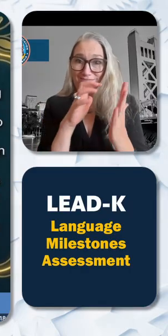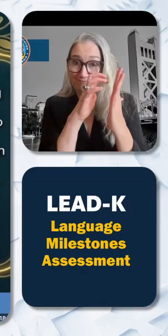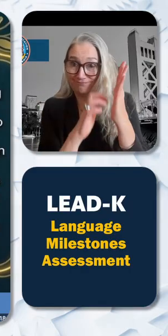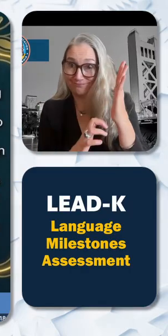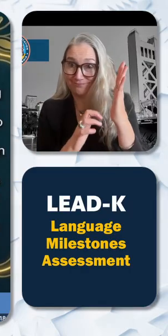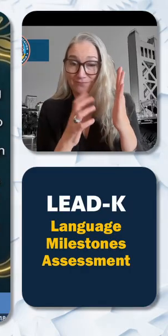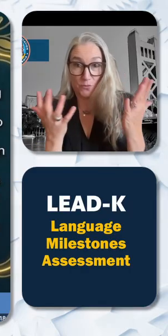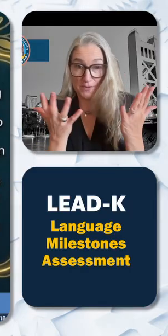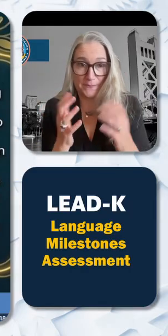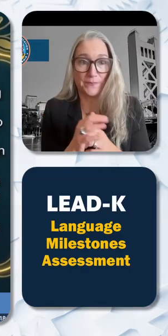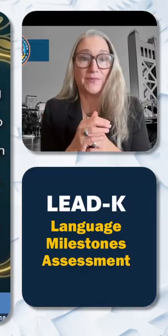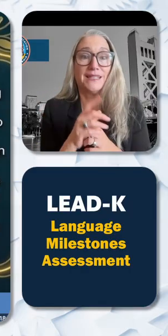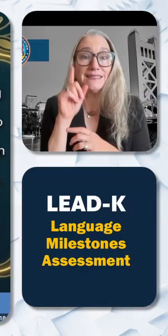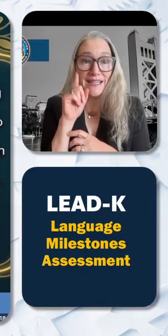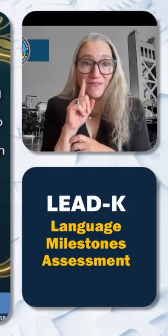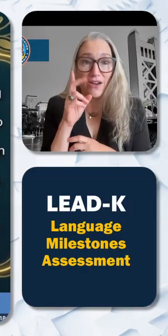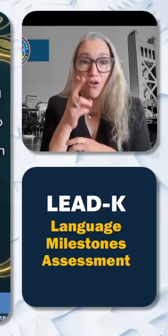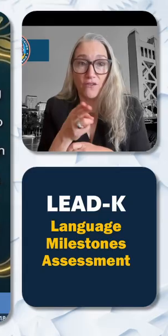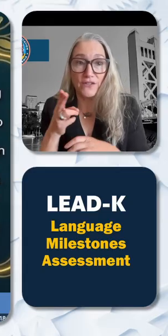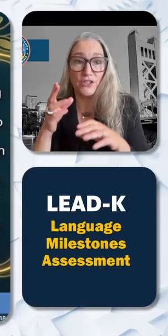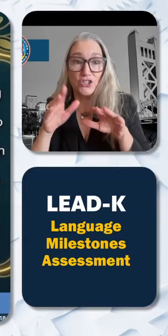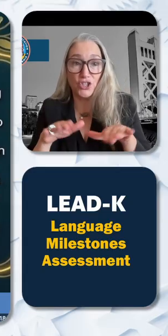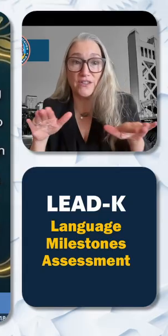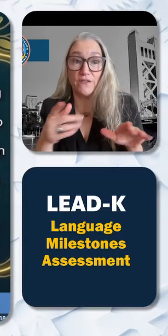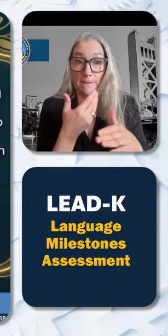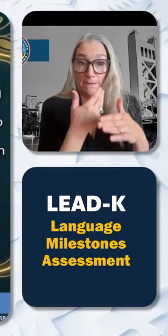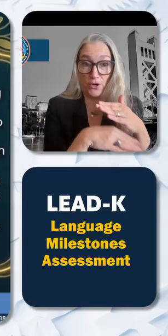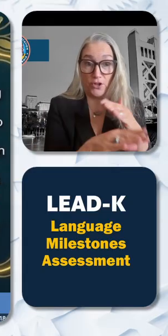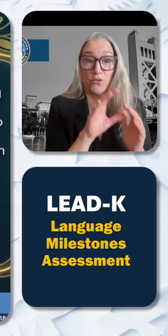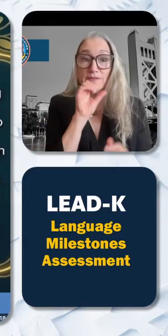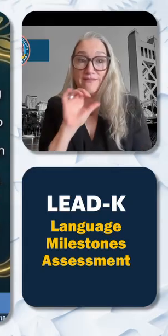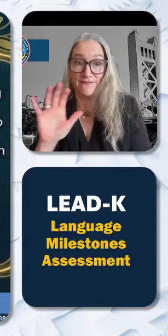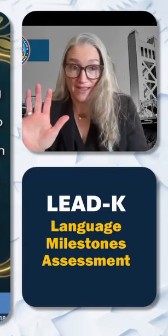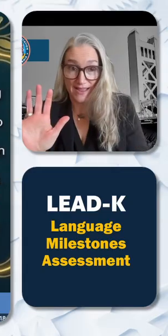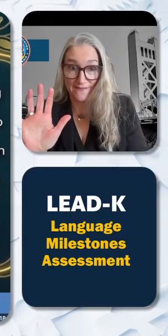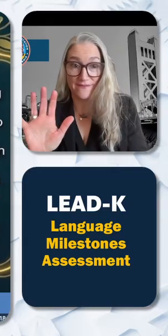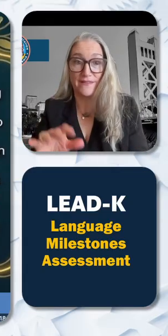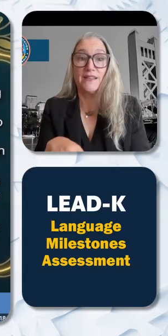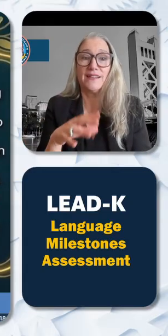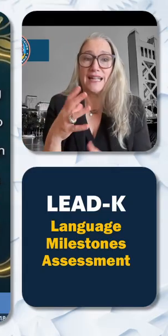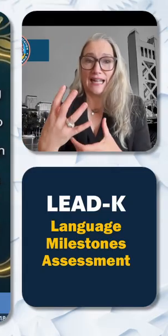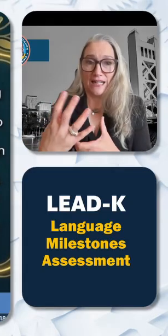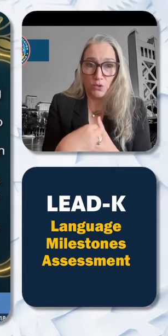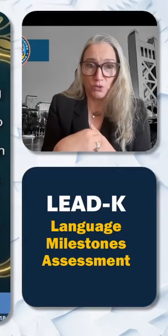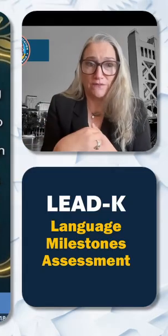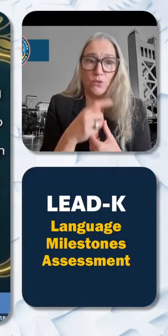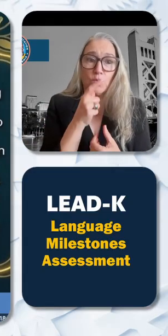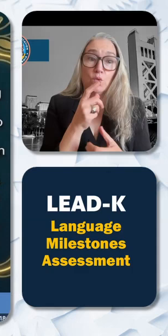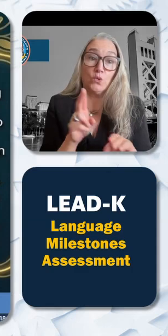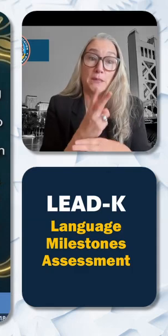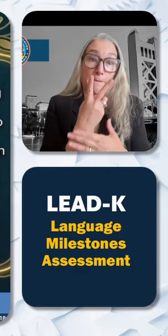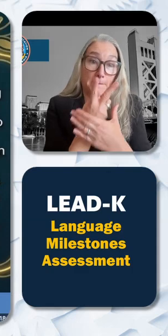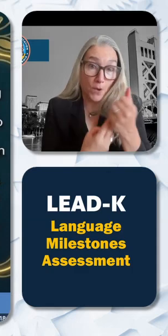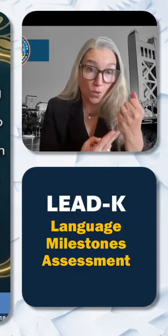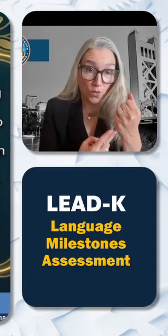In education code, it states, deaf and hard of hearing children from birth to 5 years of age